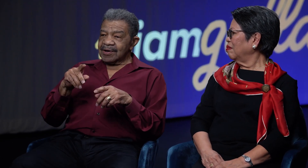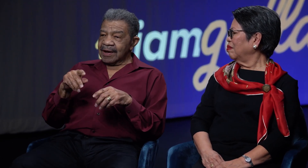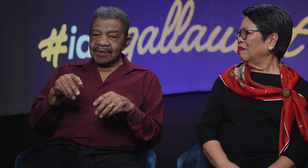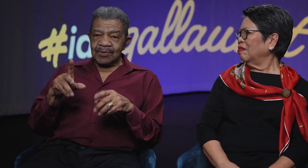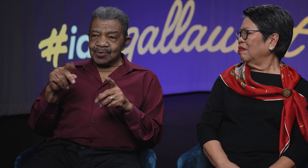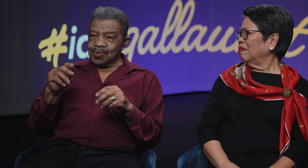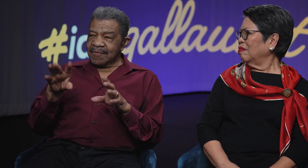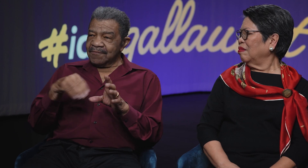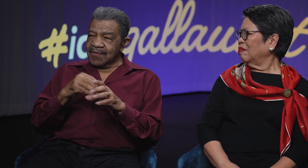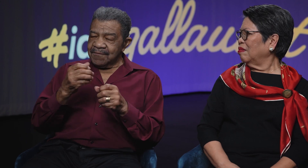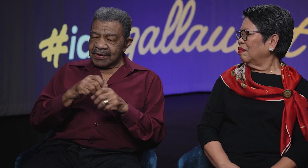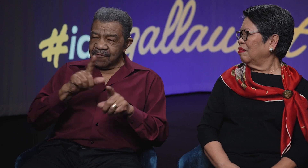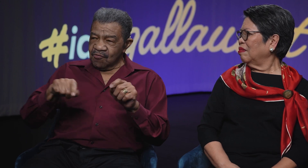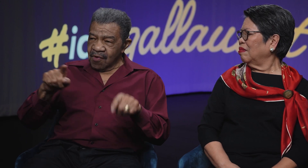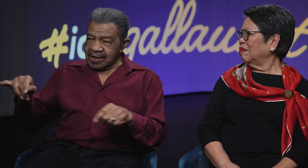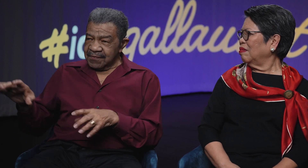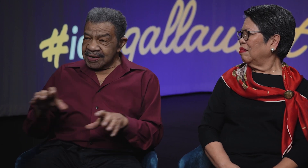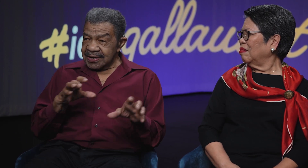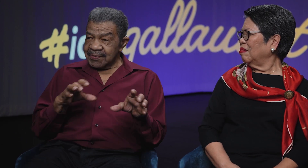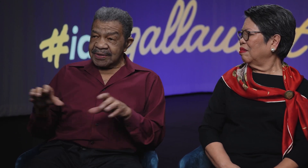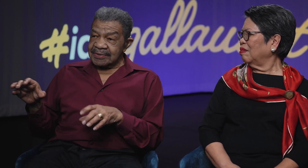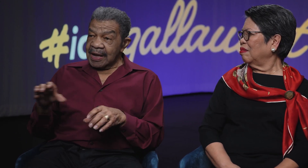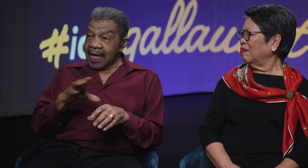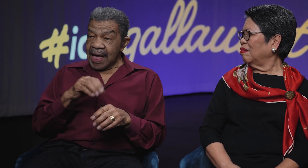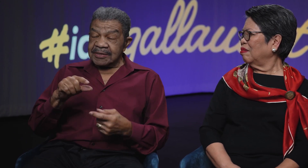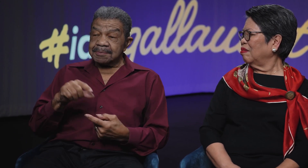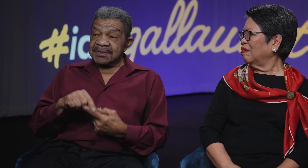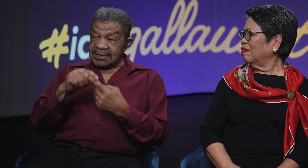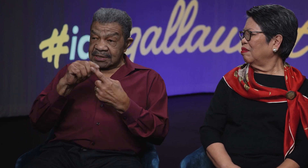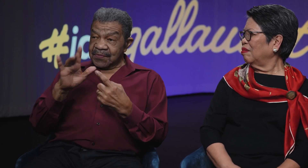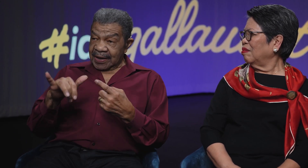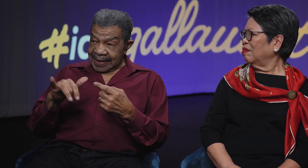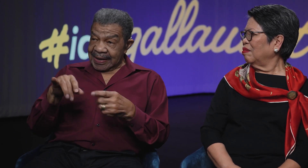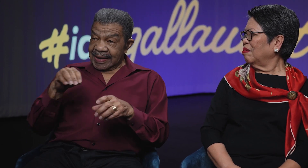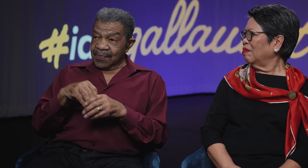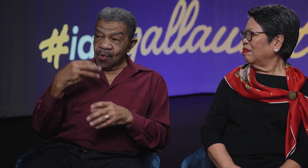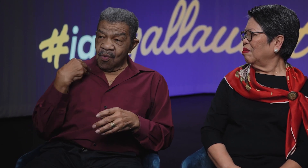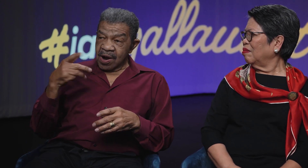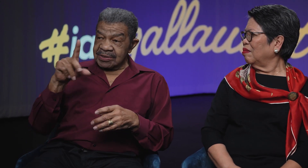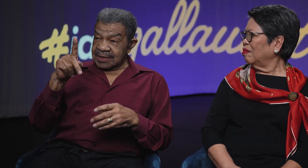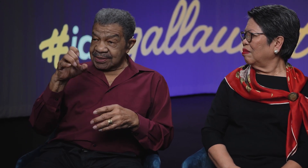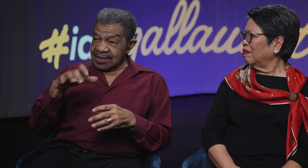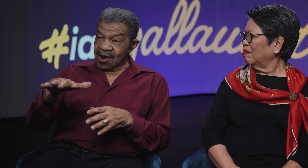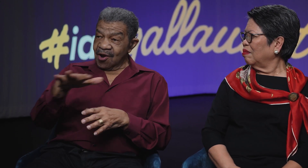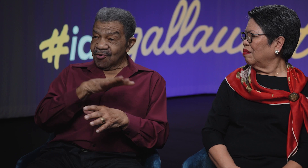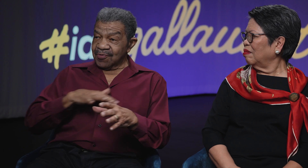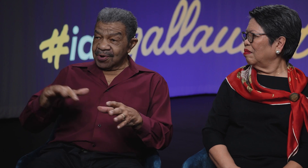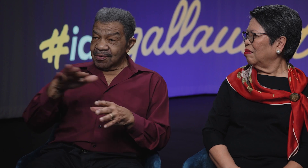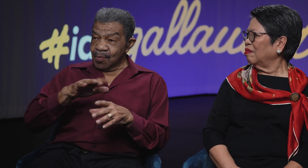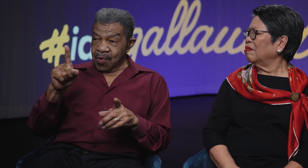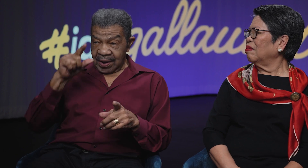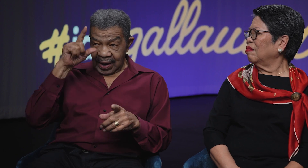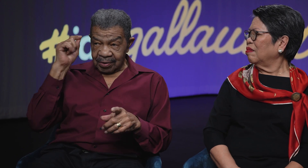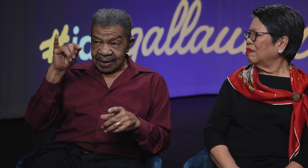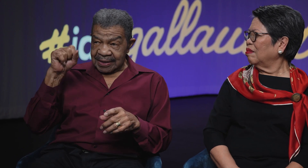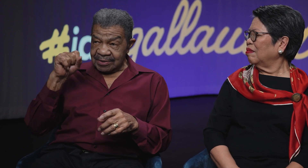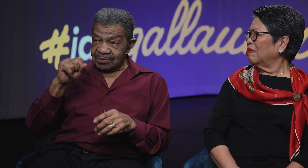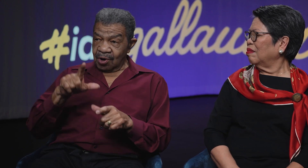to be involved in various activities. Especially in the Washington DC area, where Gallaudet is located